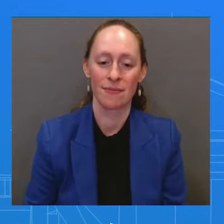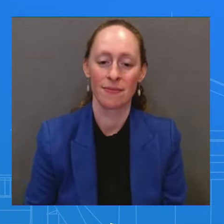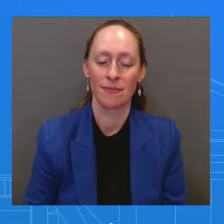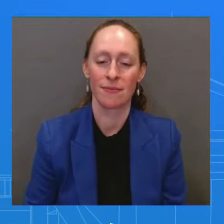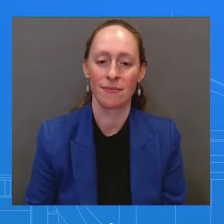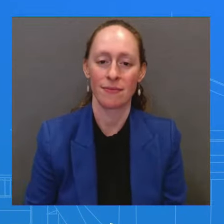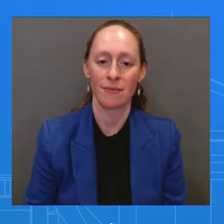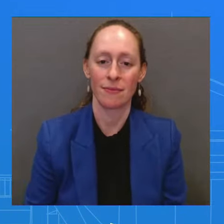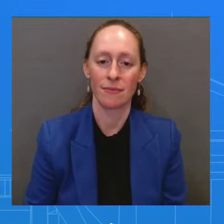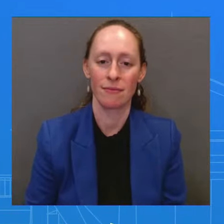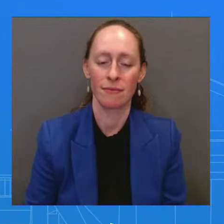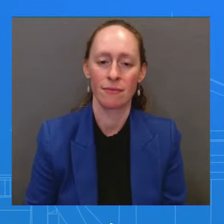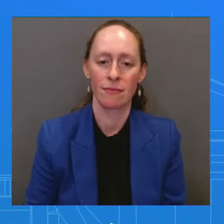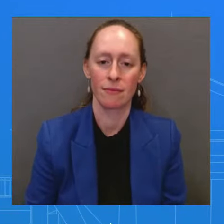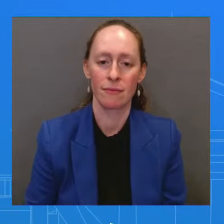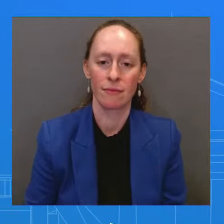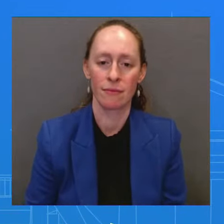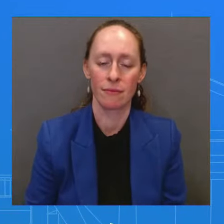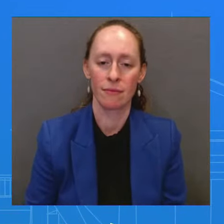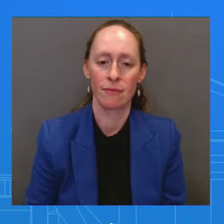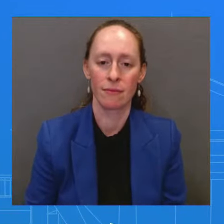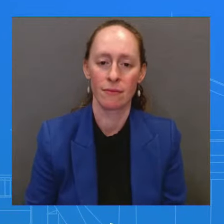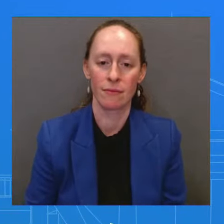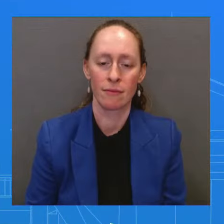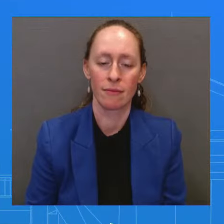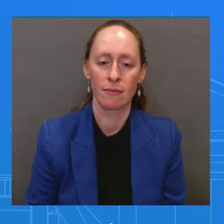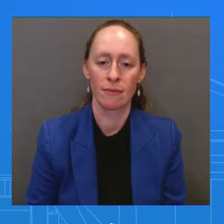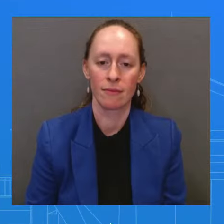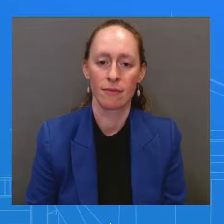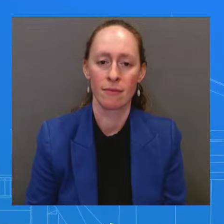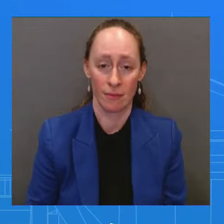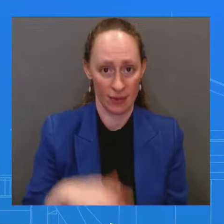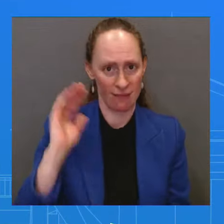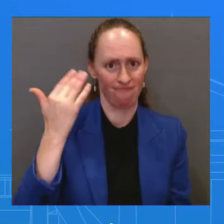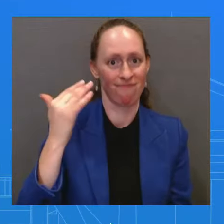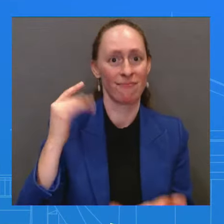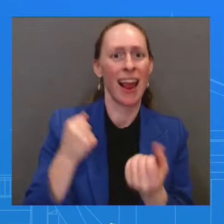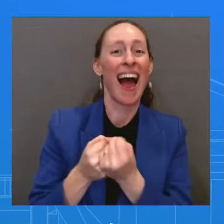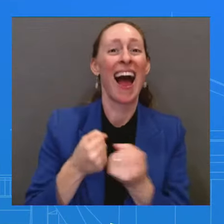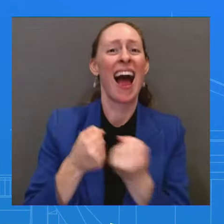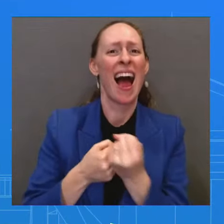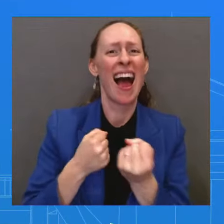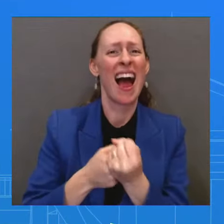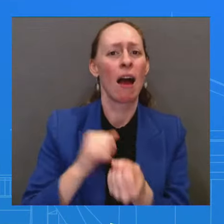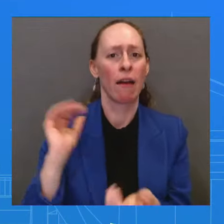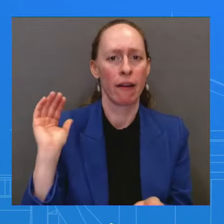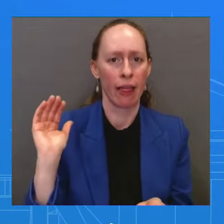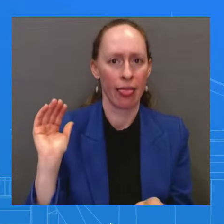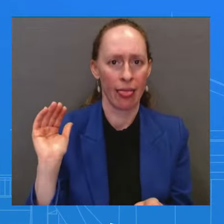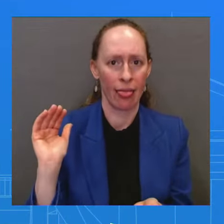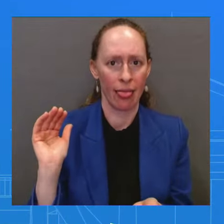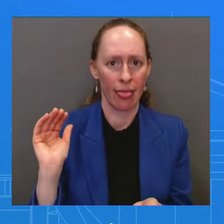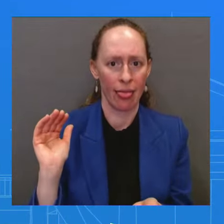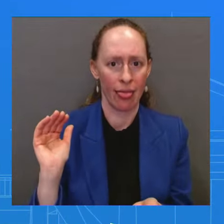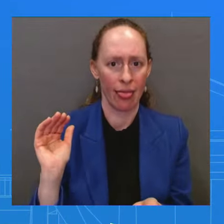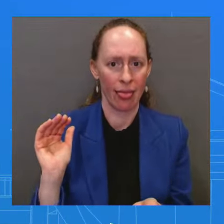and, you know, as well as the trajectory that there is waning support from Congress -- at what point does the White House --